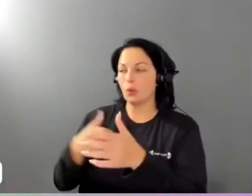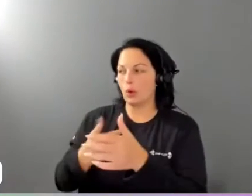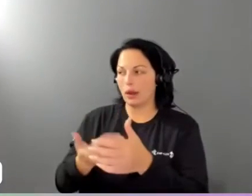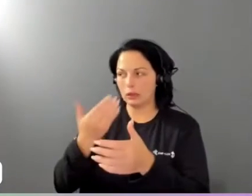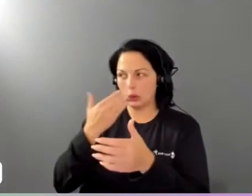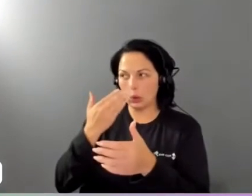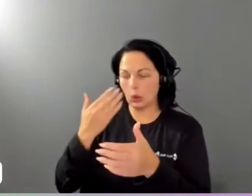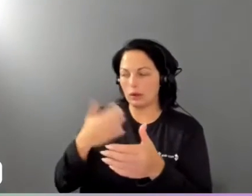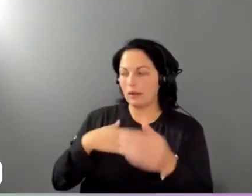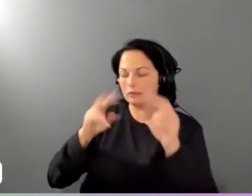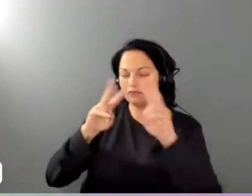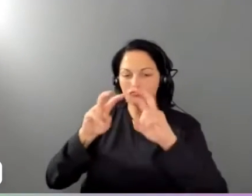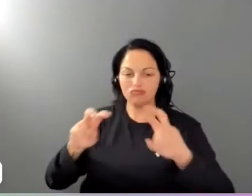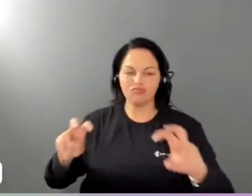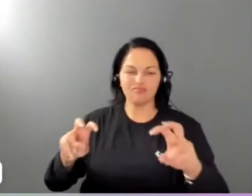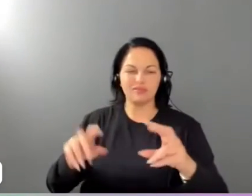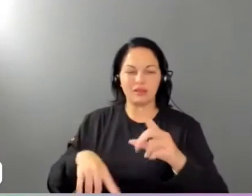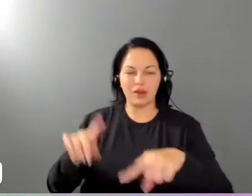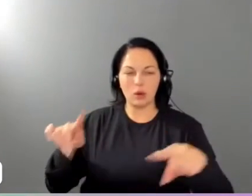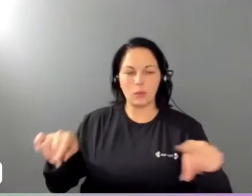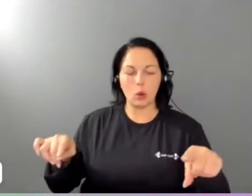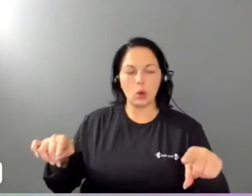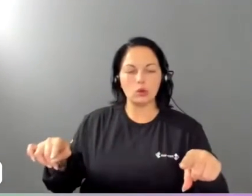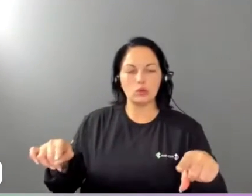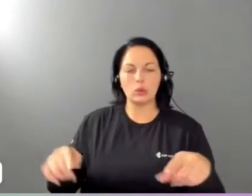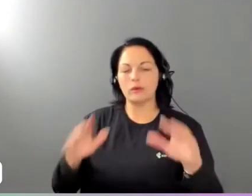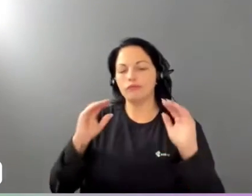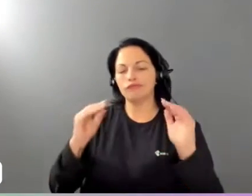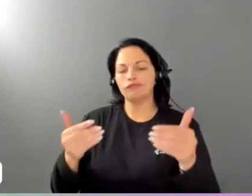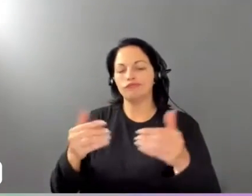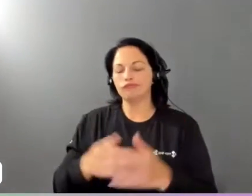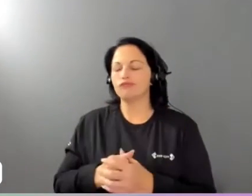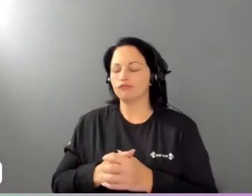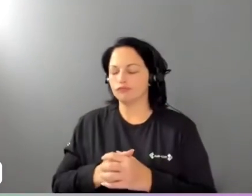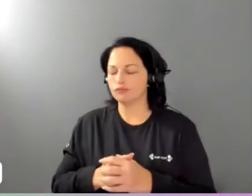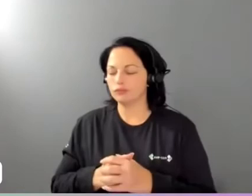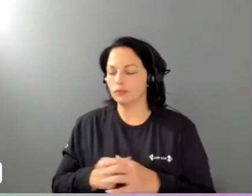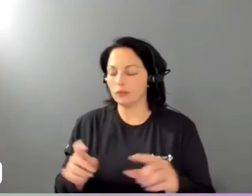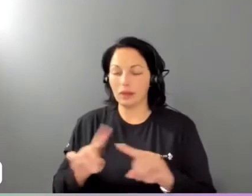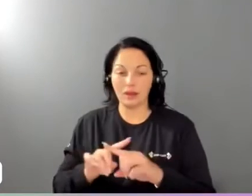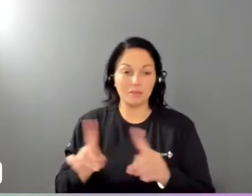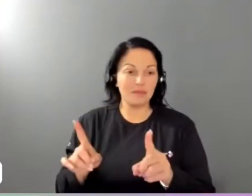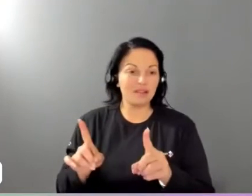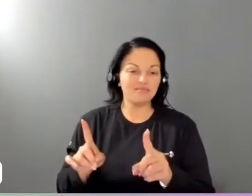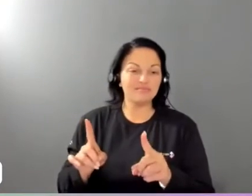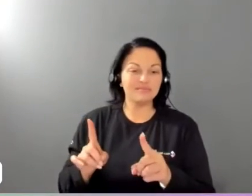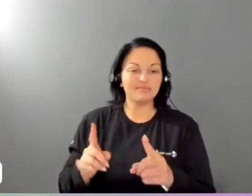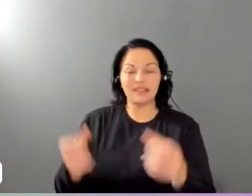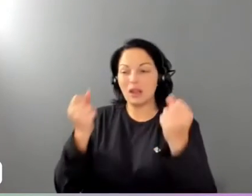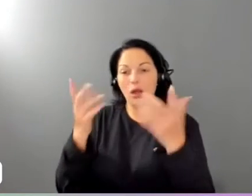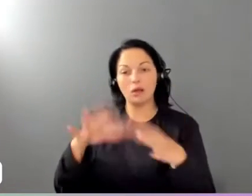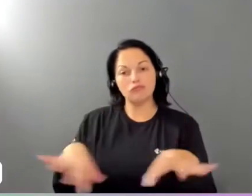So, those also, I guess would be favorites, or certainly areas where I know in the assessments that I've done, the variables in those areas